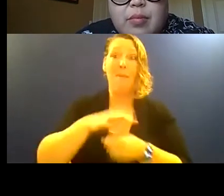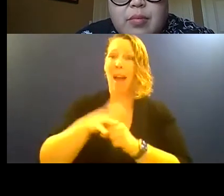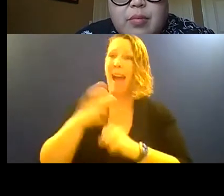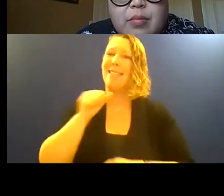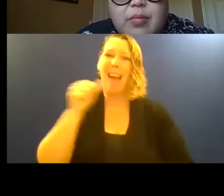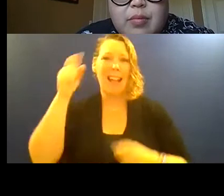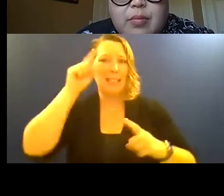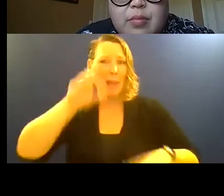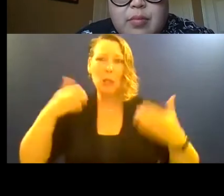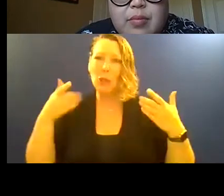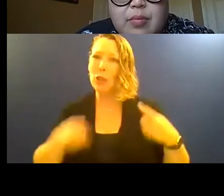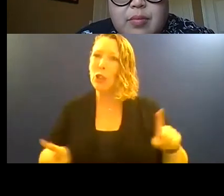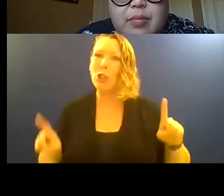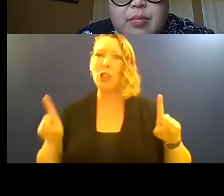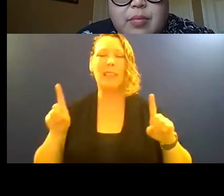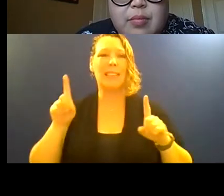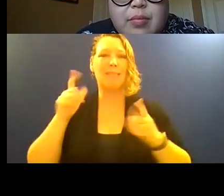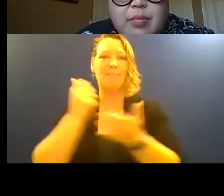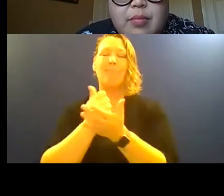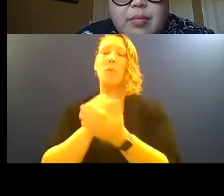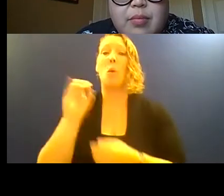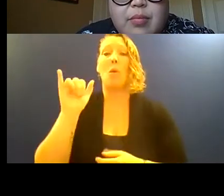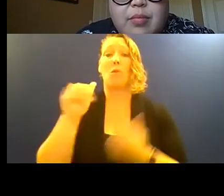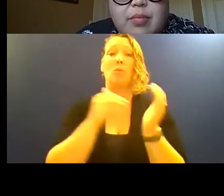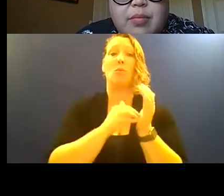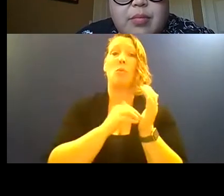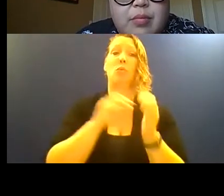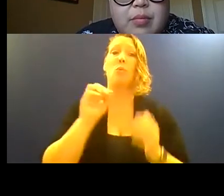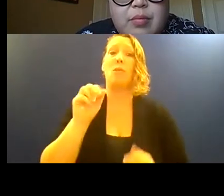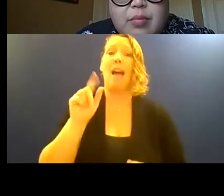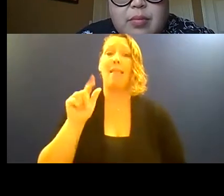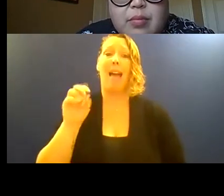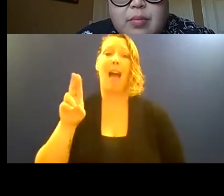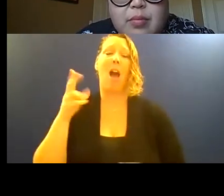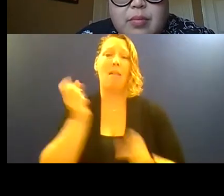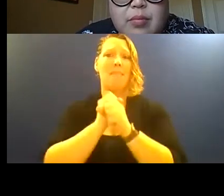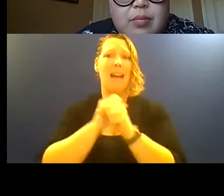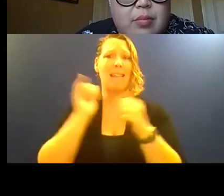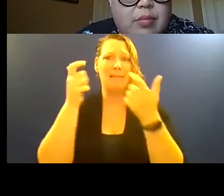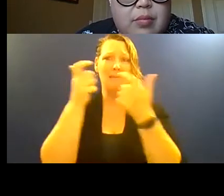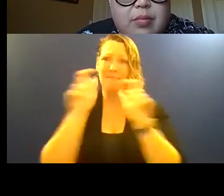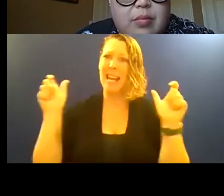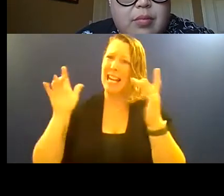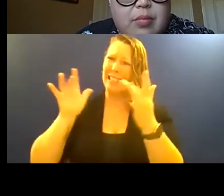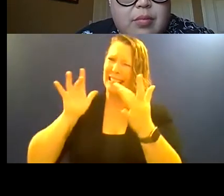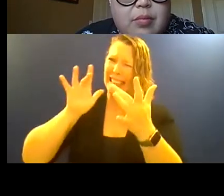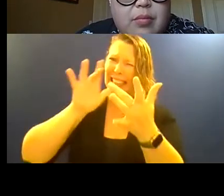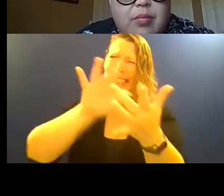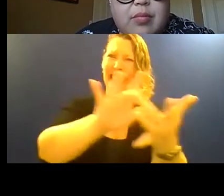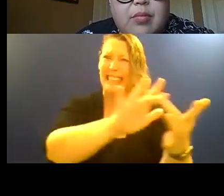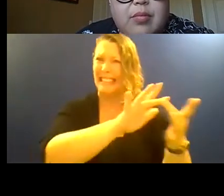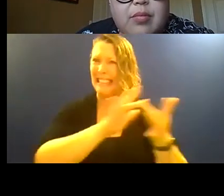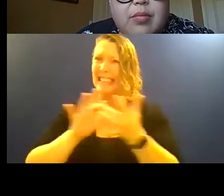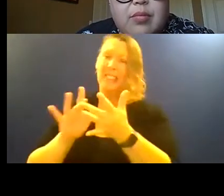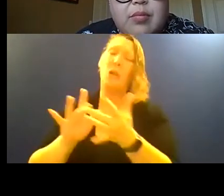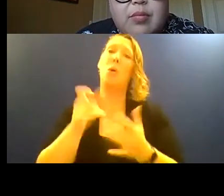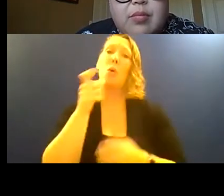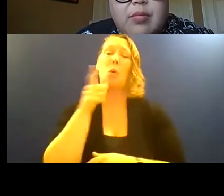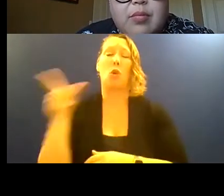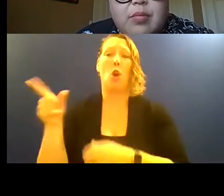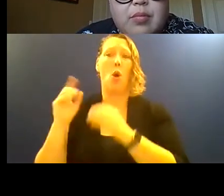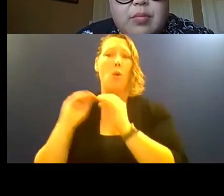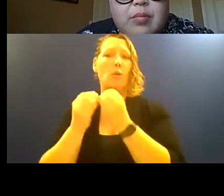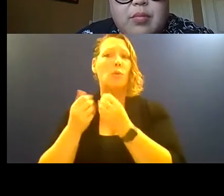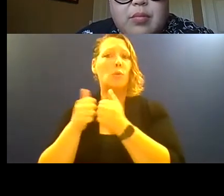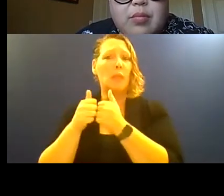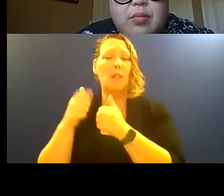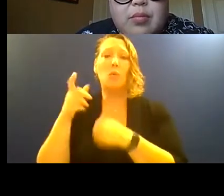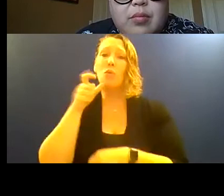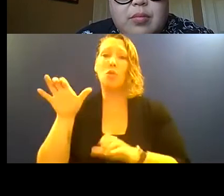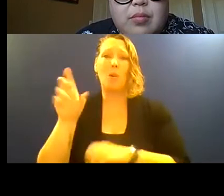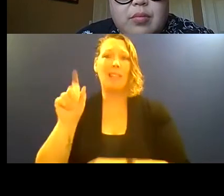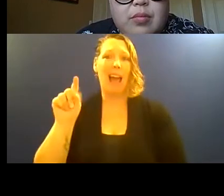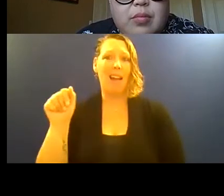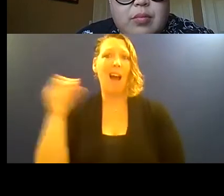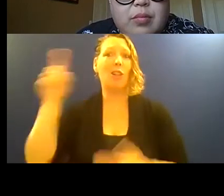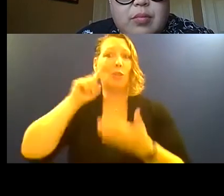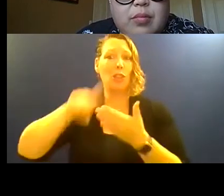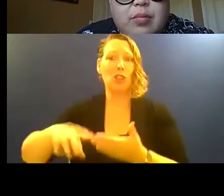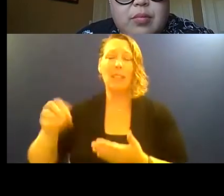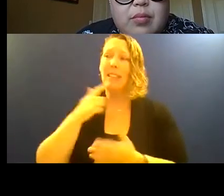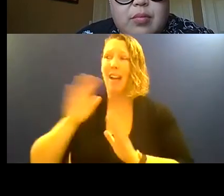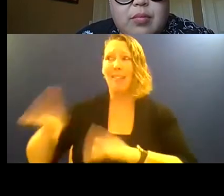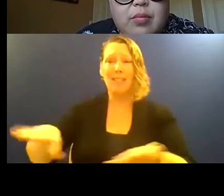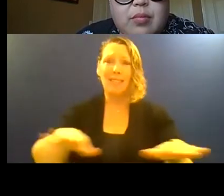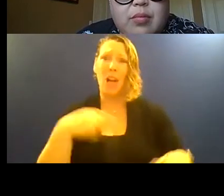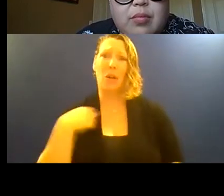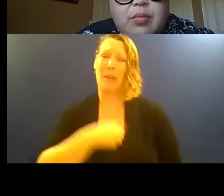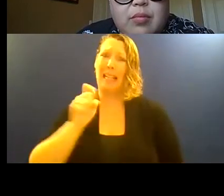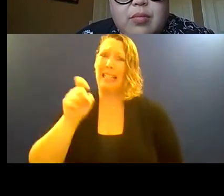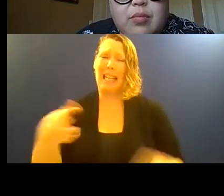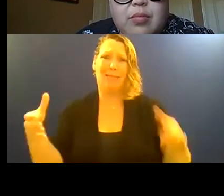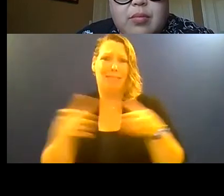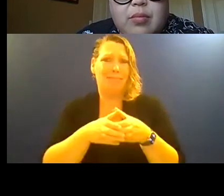them to do it during the pandemic, right? and so Dr. Duldulao really made this like bold reach out to her relationships to the folks that she organizes with to the folks that she does data and research with and said, "We need to come together, this